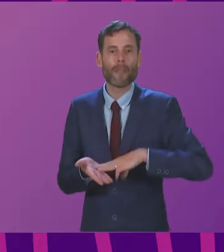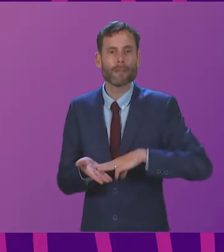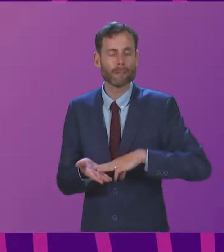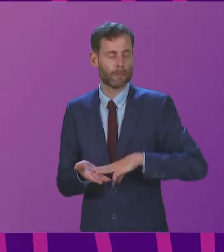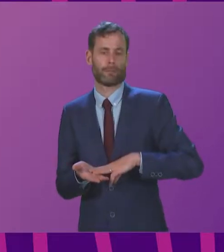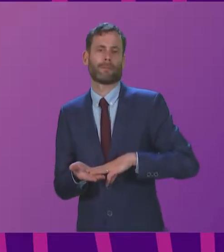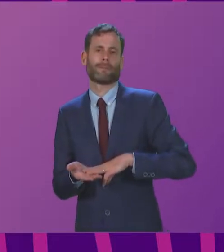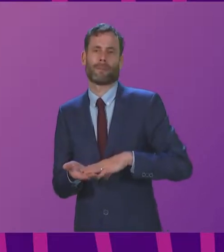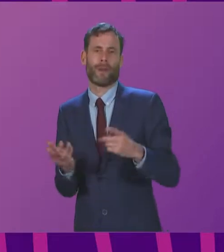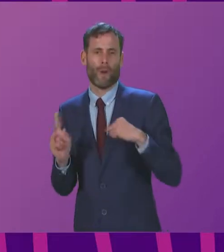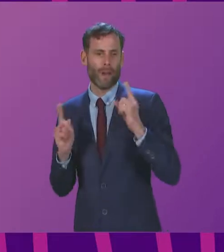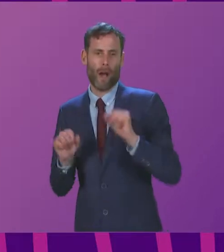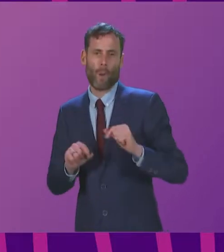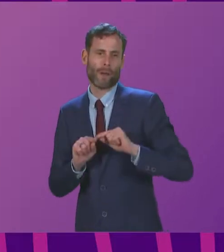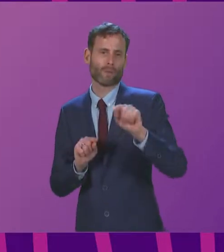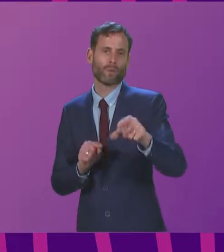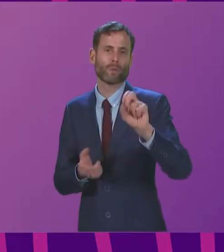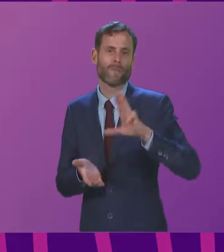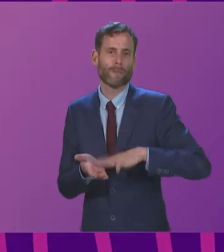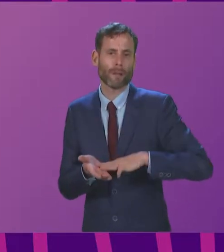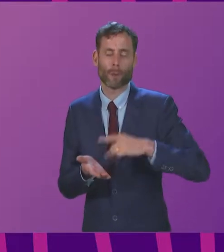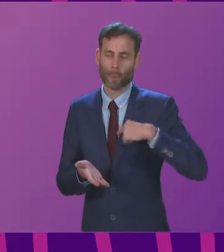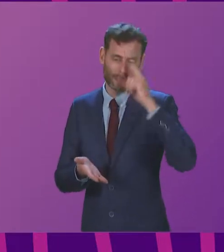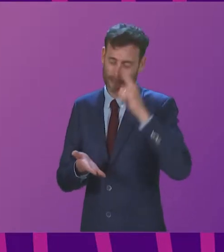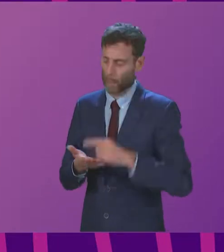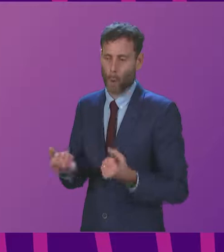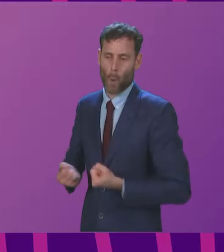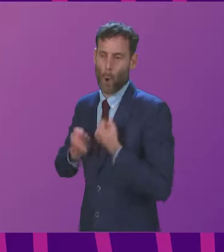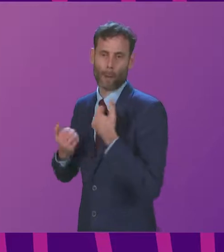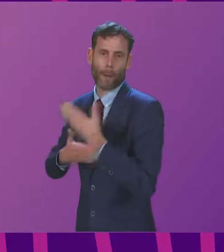which is why we moved ahead to develop our own app. I think that that was the right thing to do.